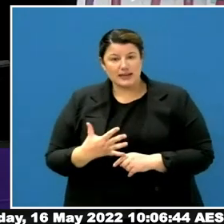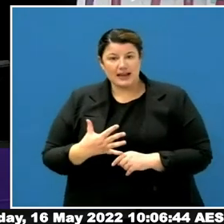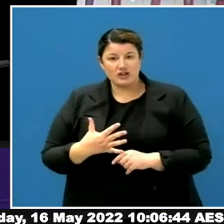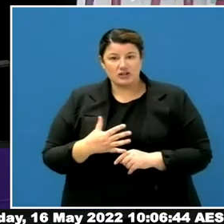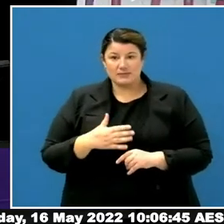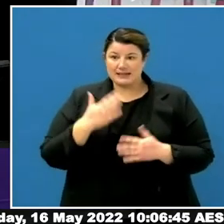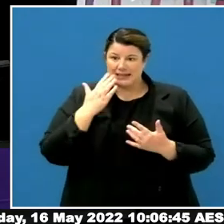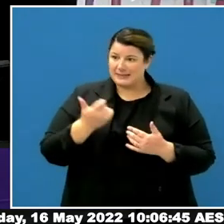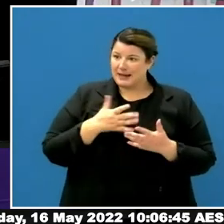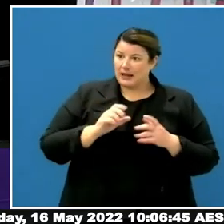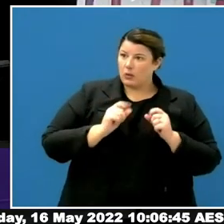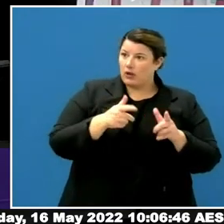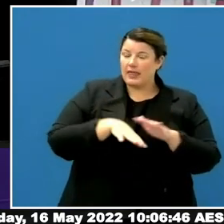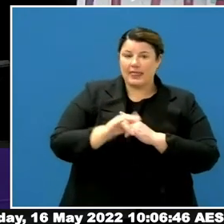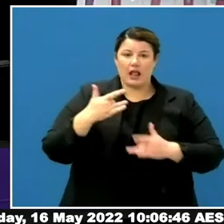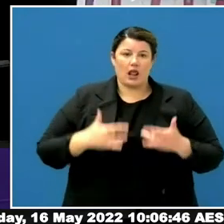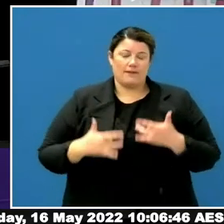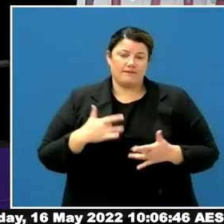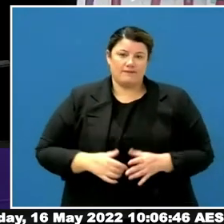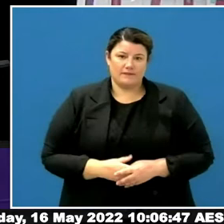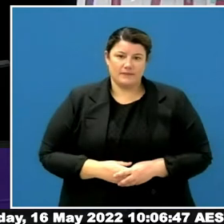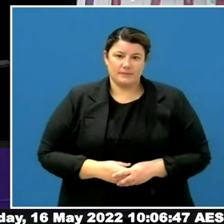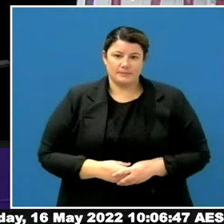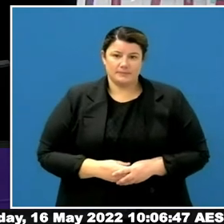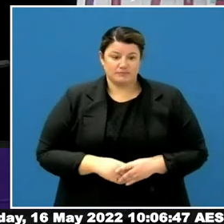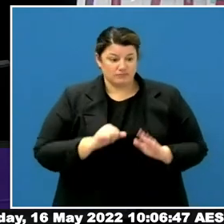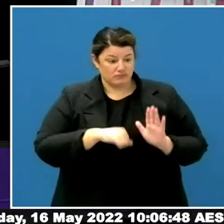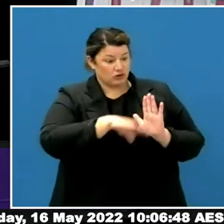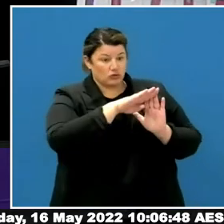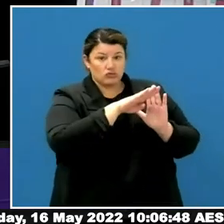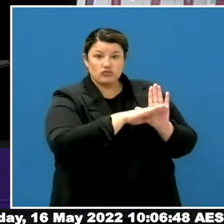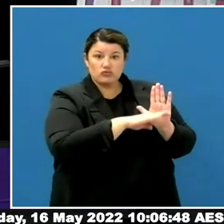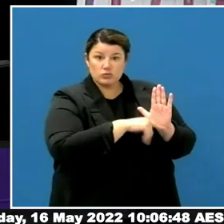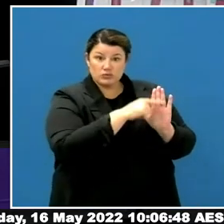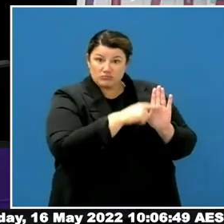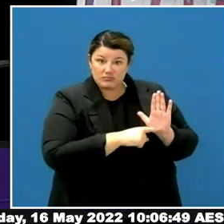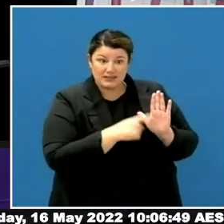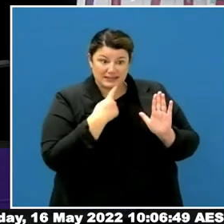contexts. The terms of reference further direct the Royal Commission to inquire into